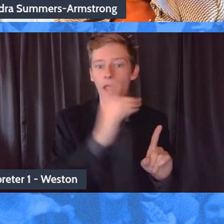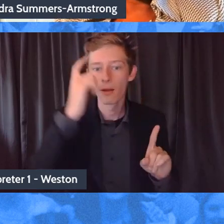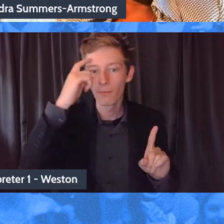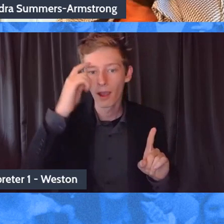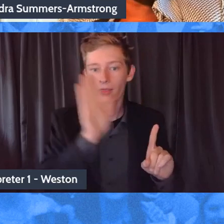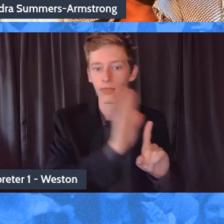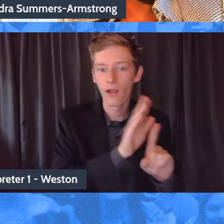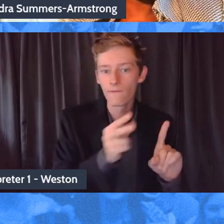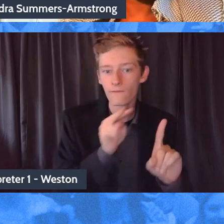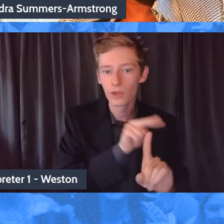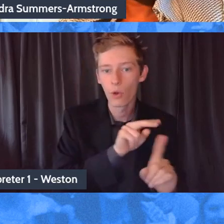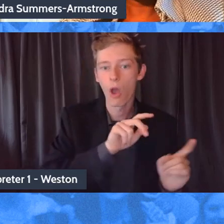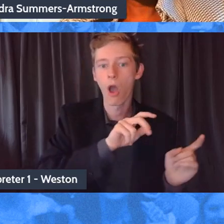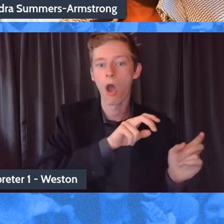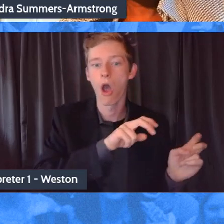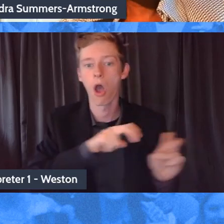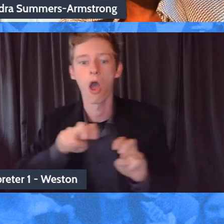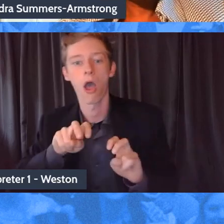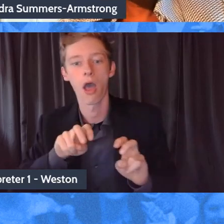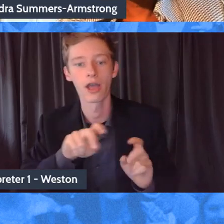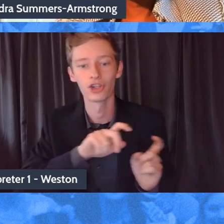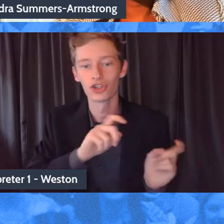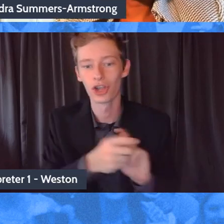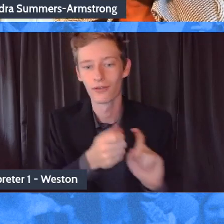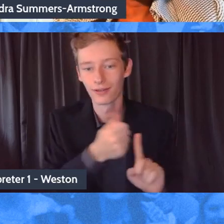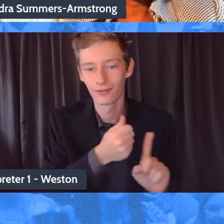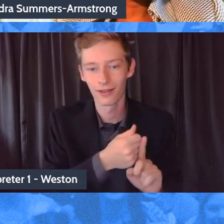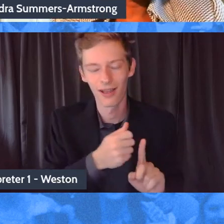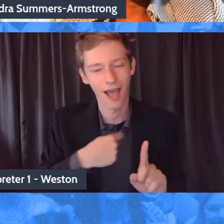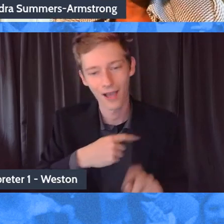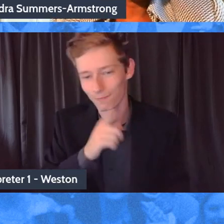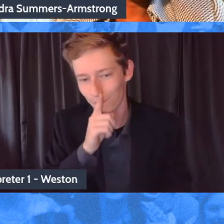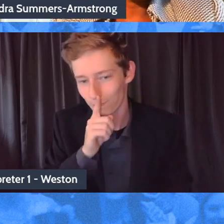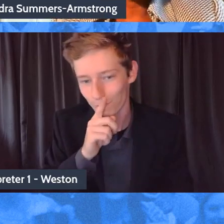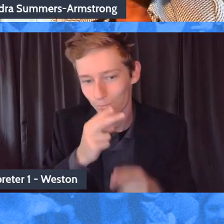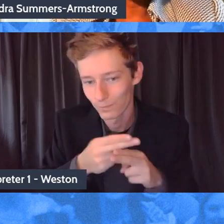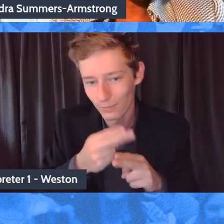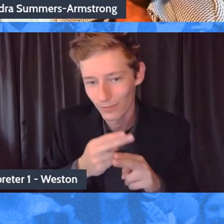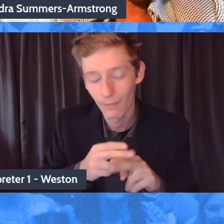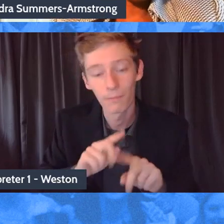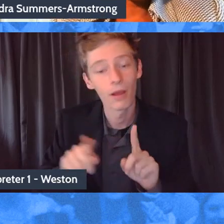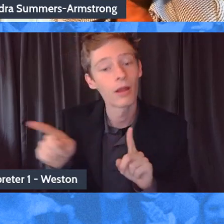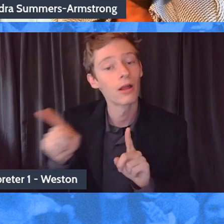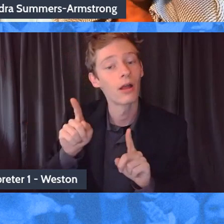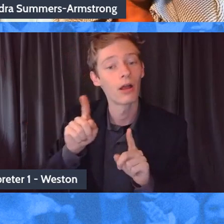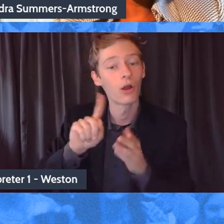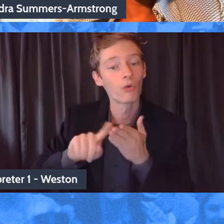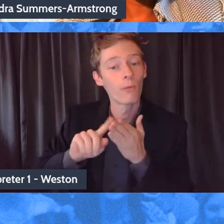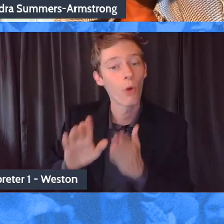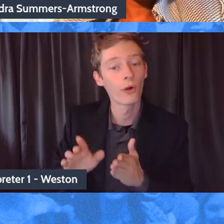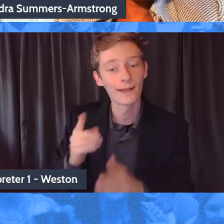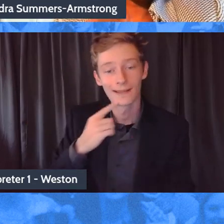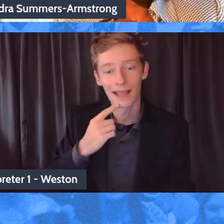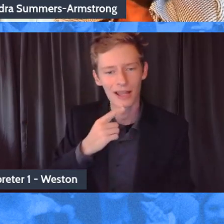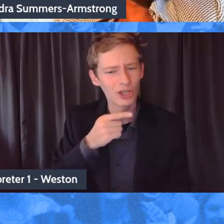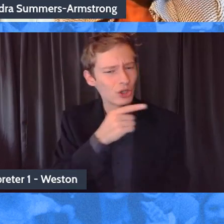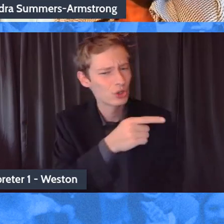In fact, one of my colleagues, who will remain nameless, when a reporter asks them like, you came in as like the most anti-LGBTQ legislator